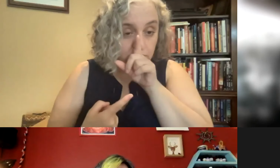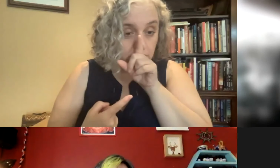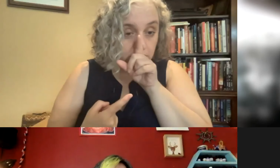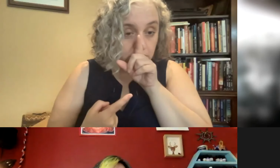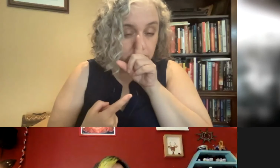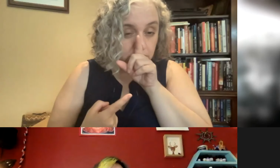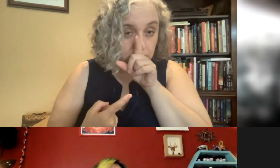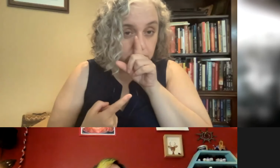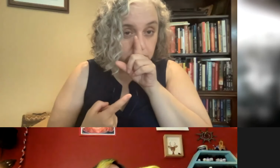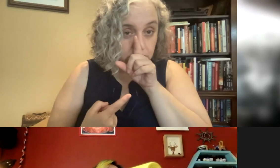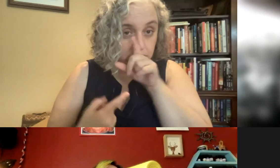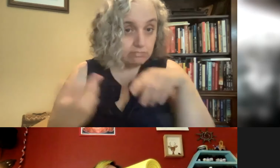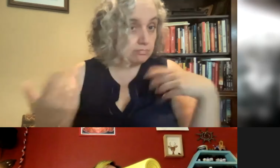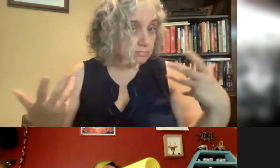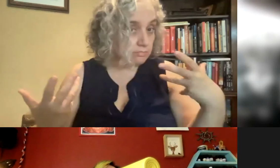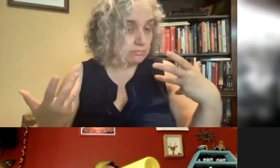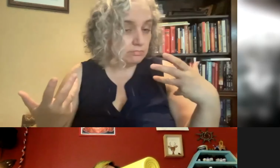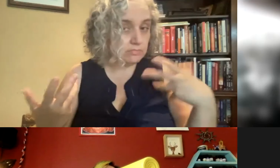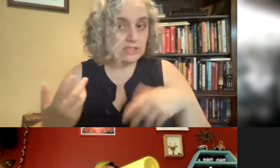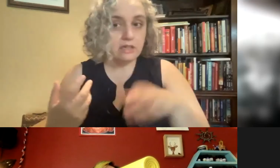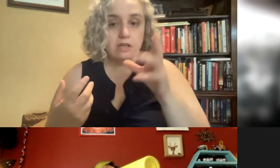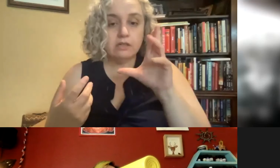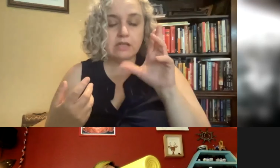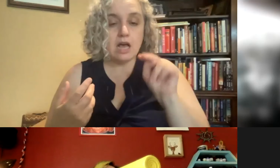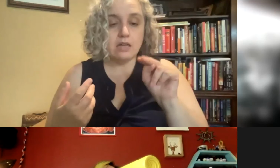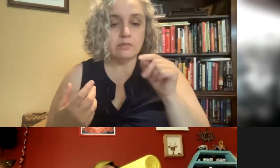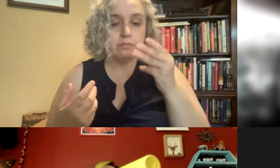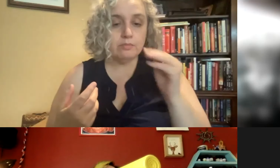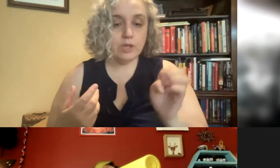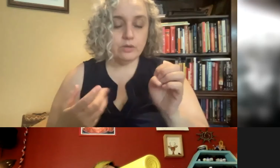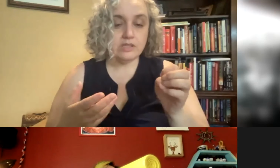You need to unmute if you want to ask it.